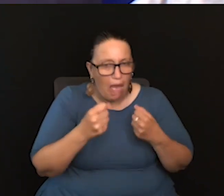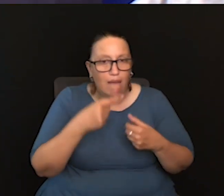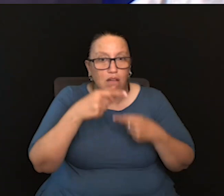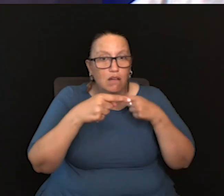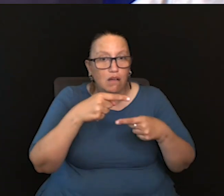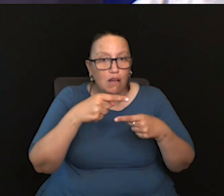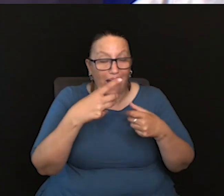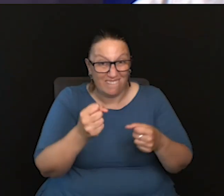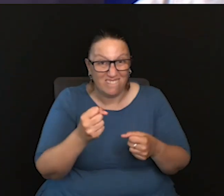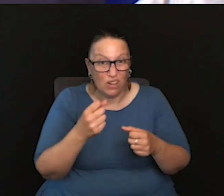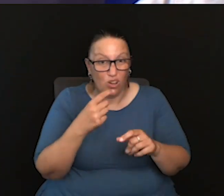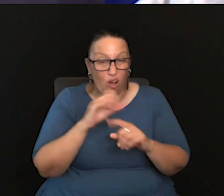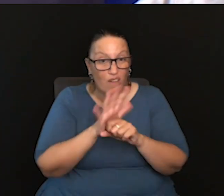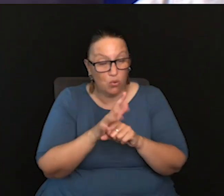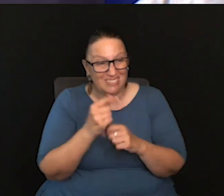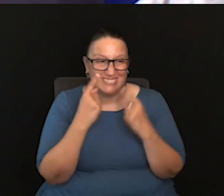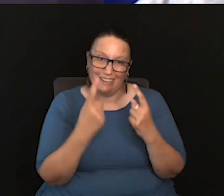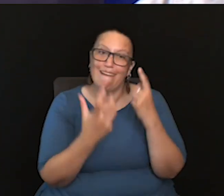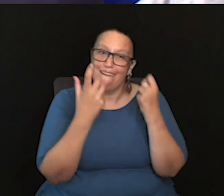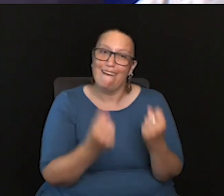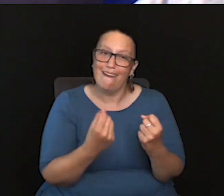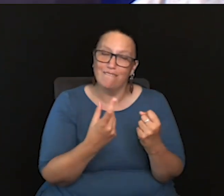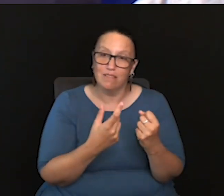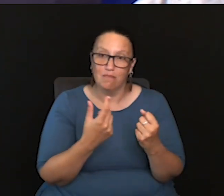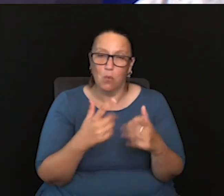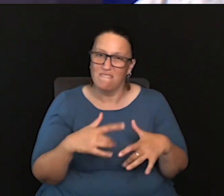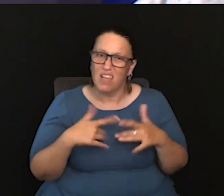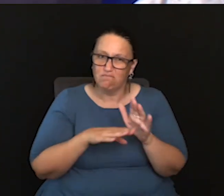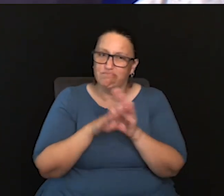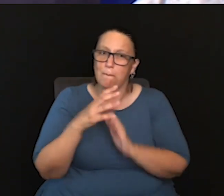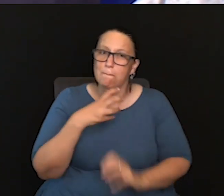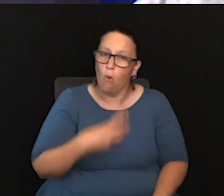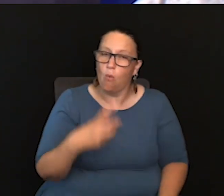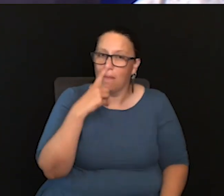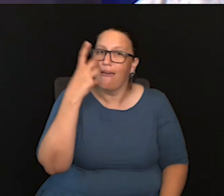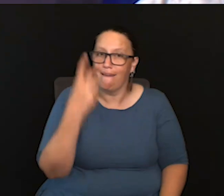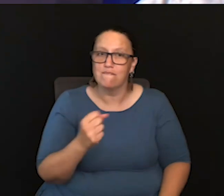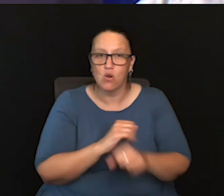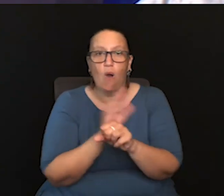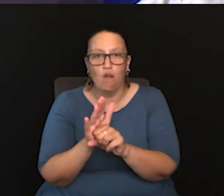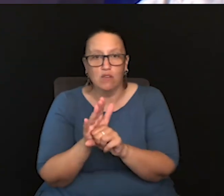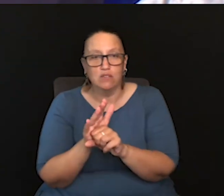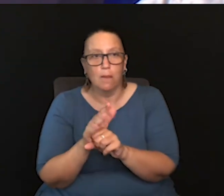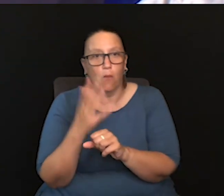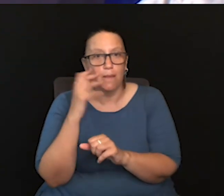in people with no symptoms or very mild symptoms. So, we do expect to see a rise in the number of cases being reported